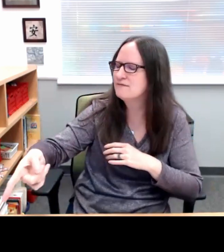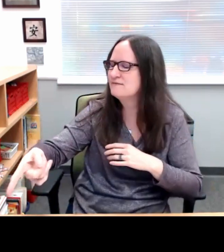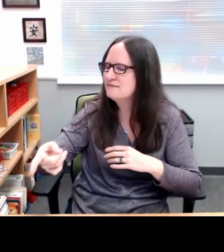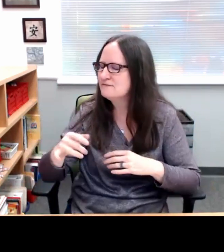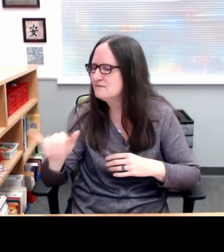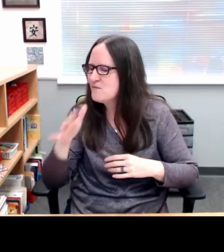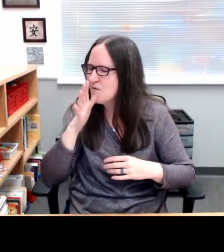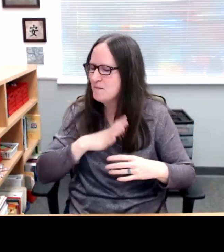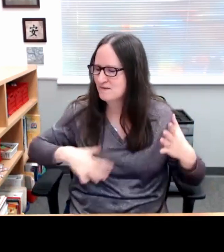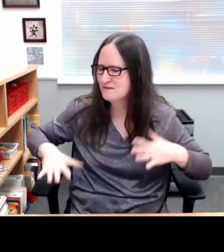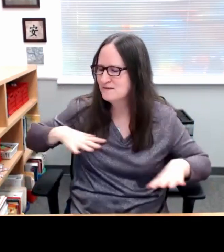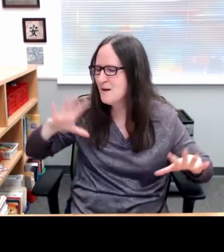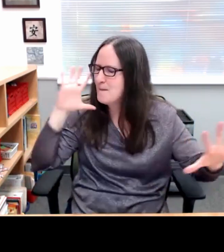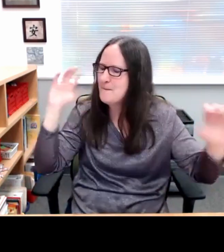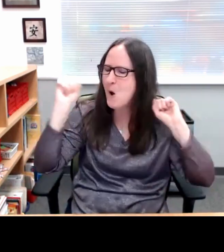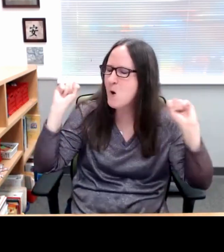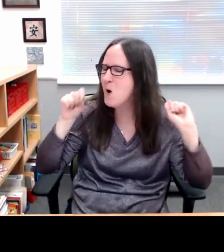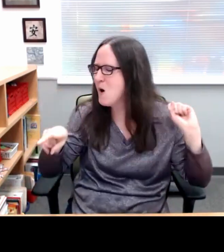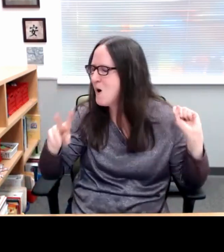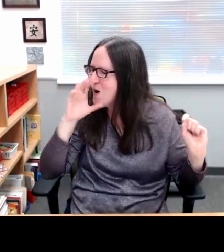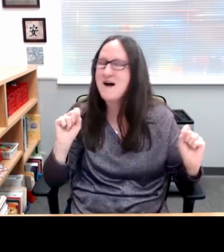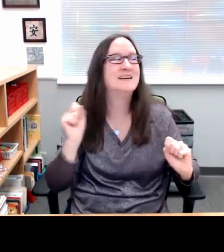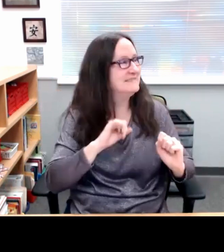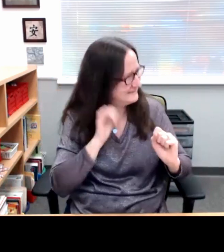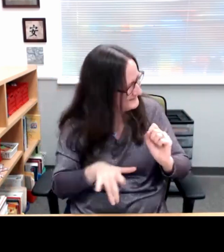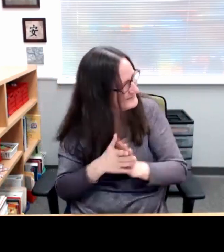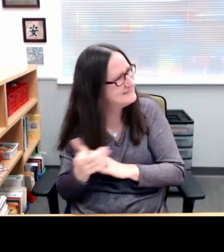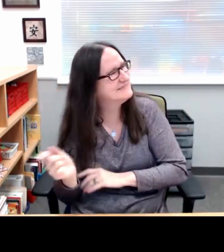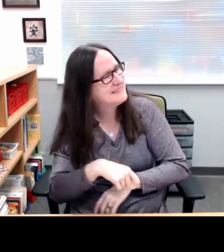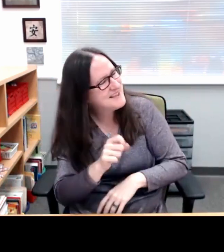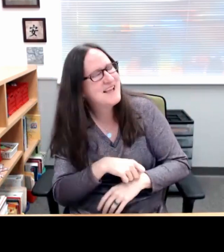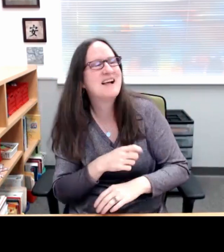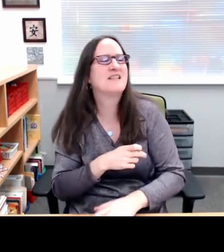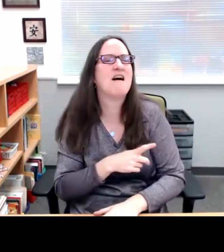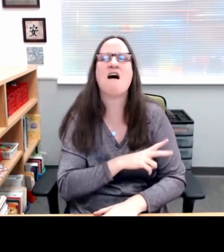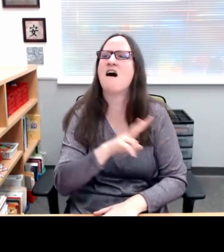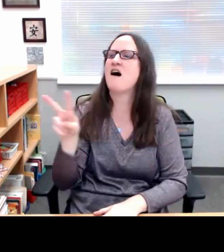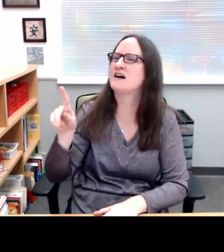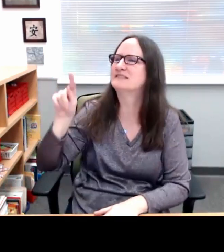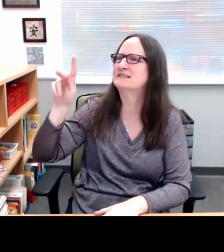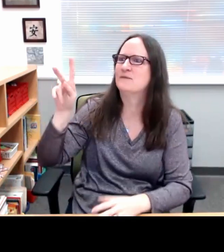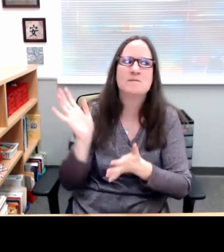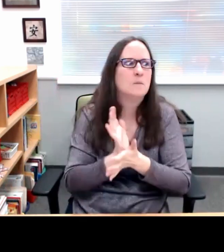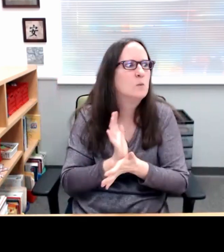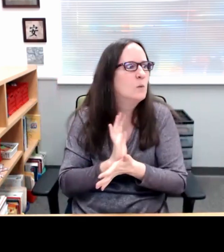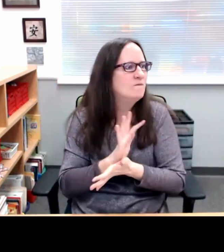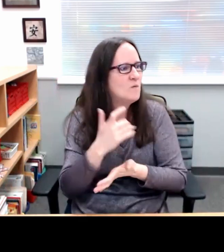I notice a book over here with a woman dressed in loud colors. Yeah. Oh, look over here.